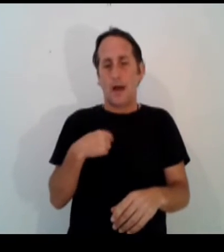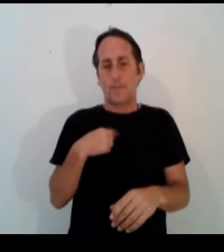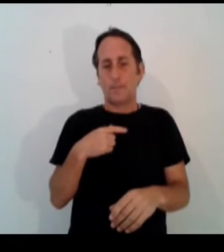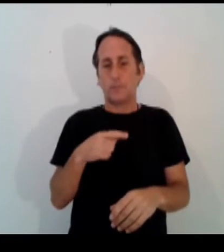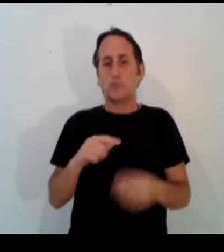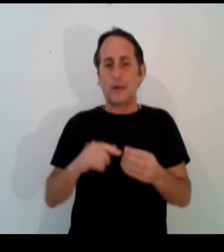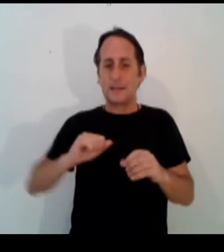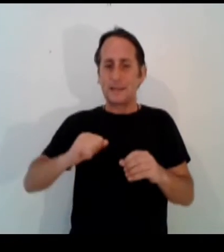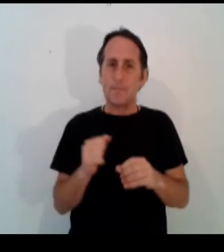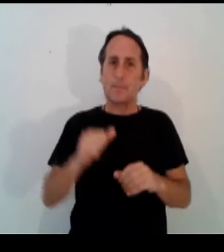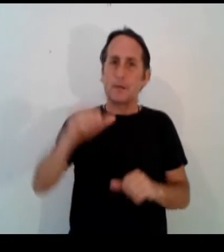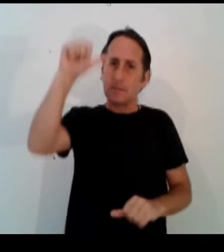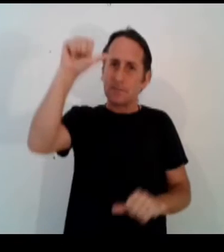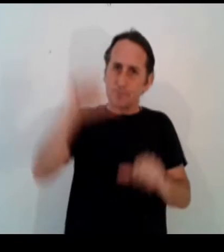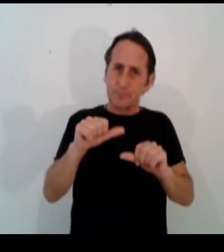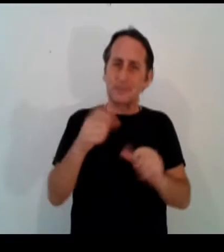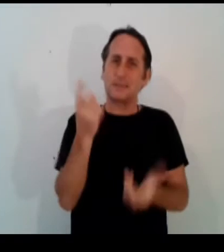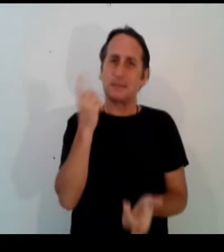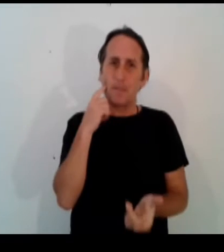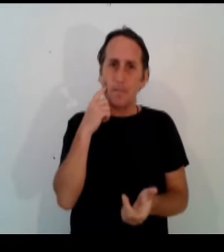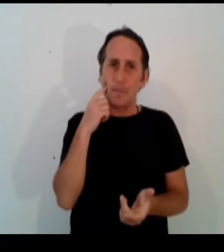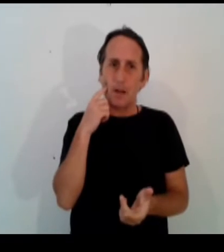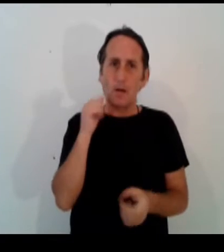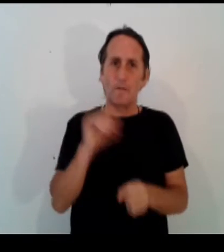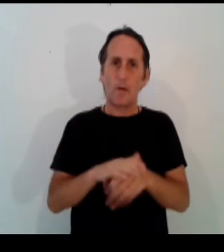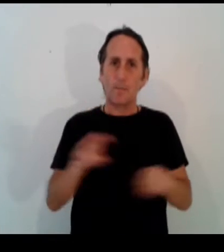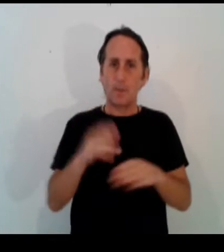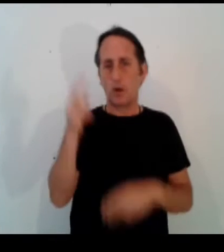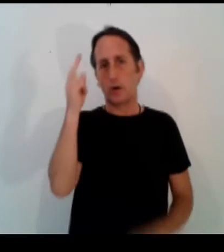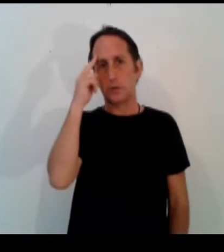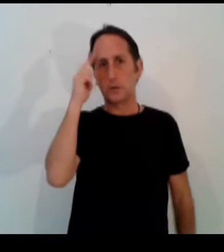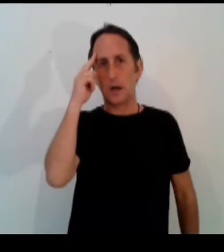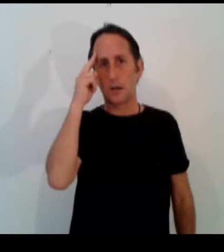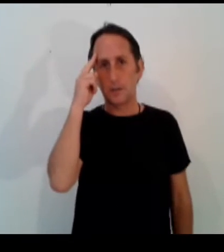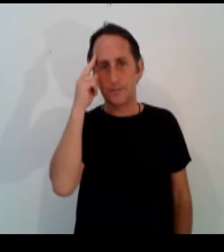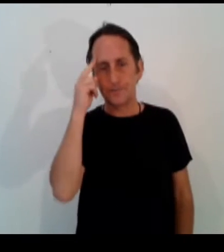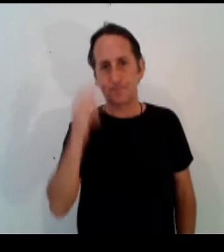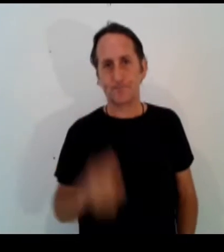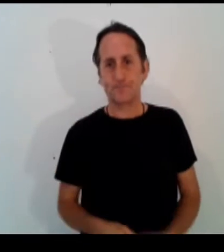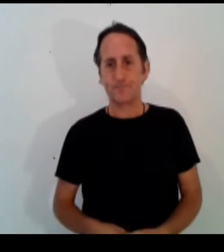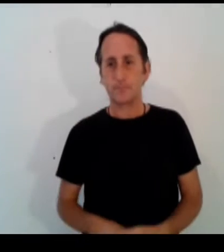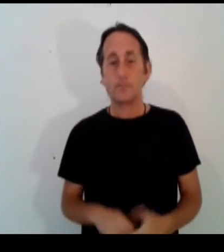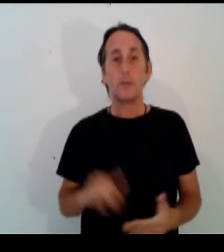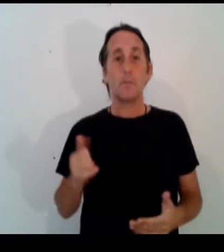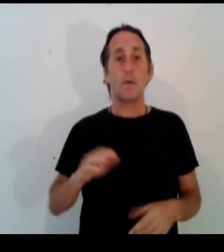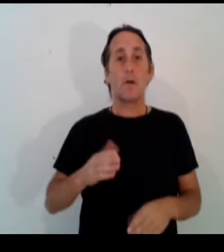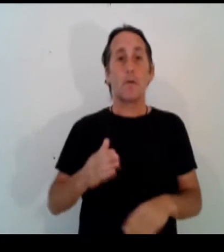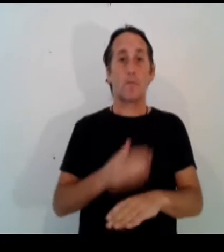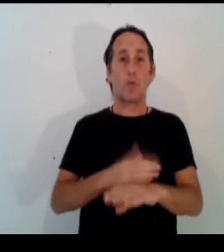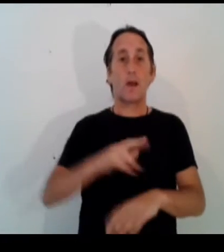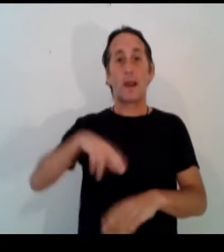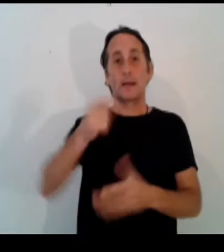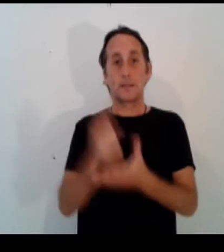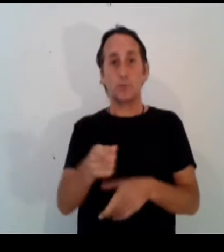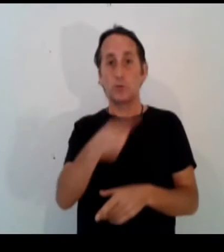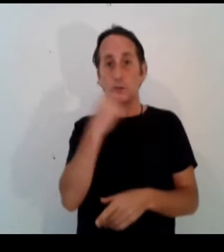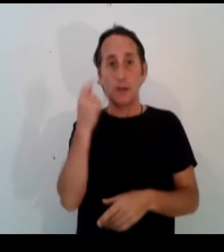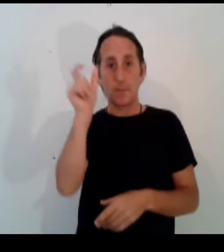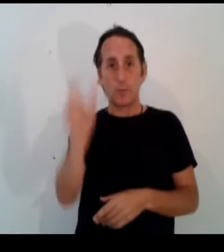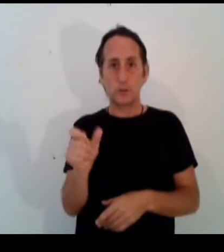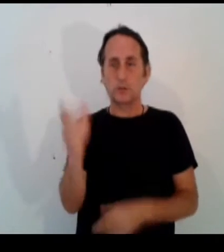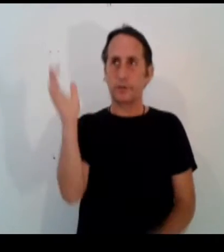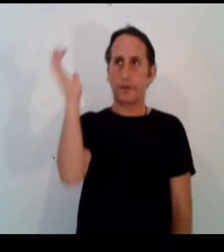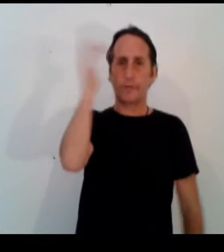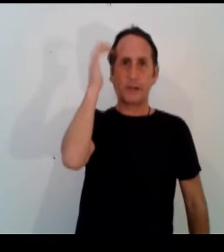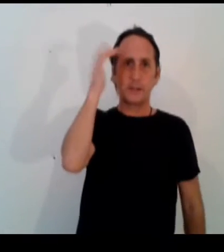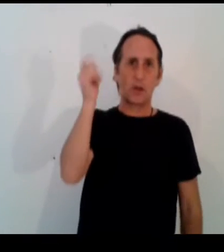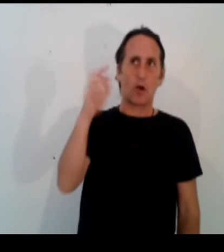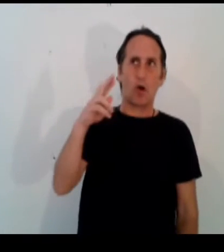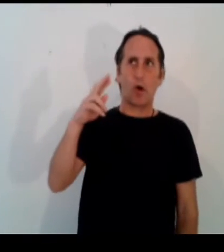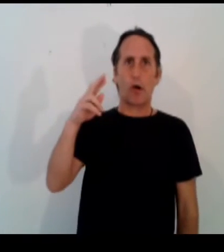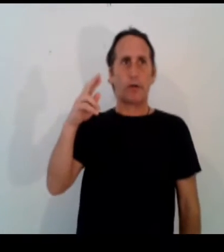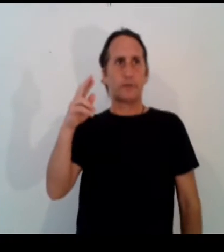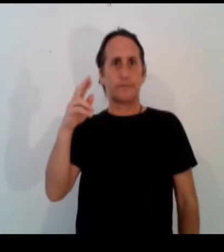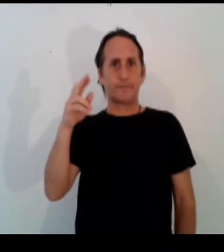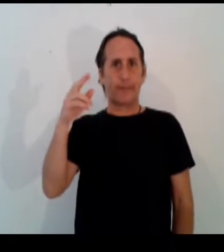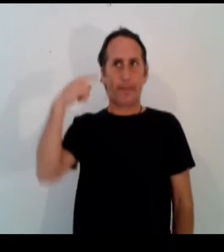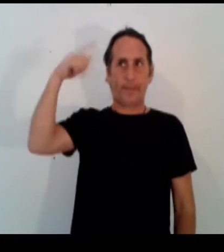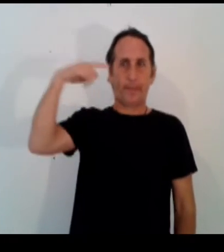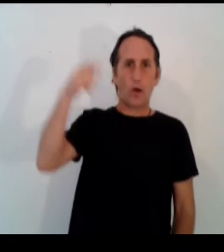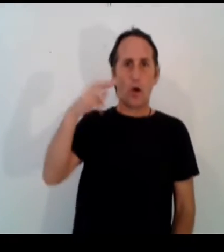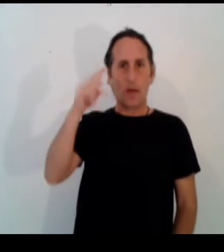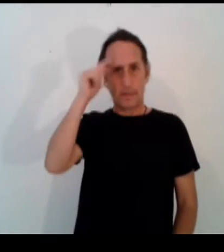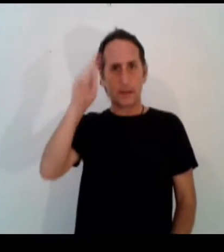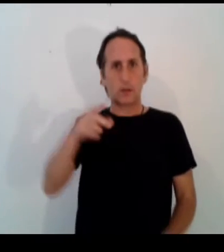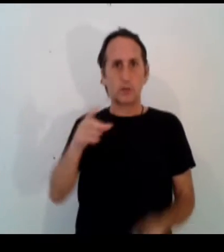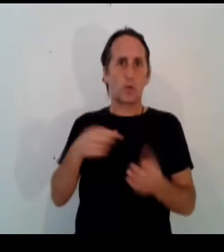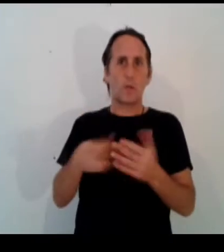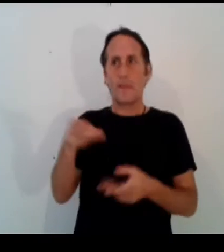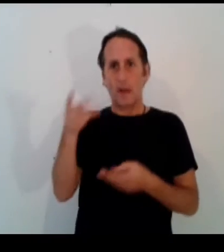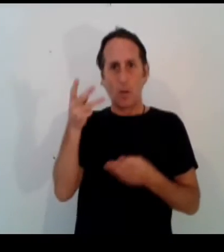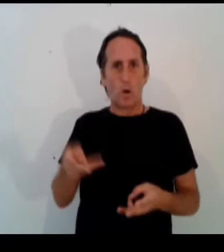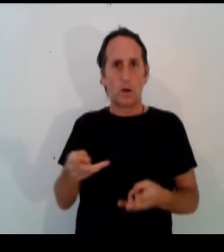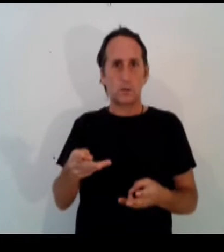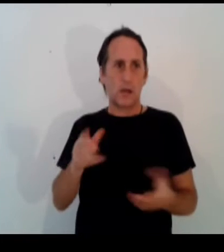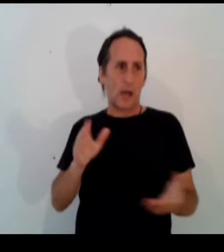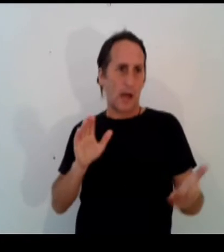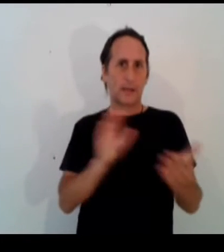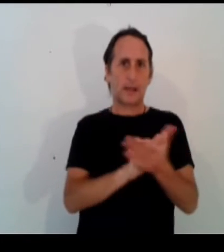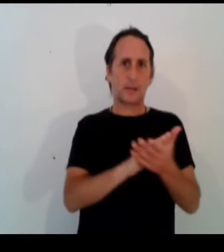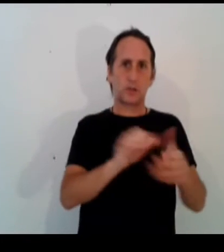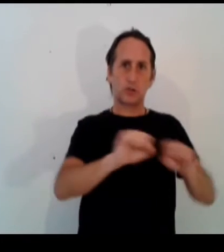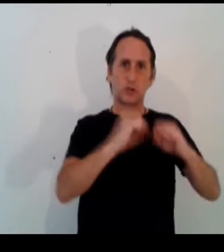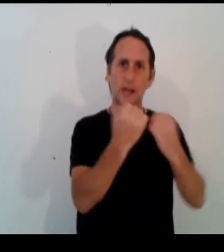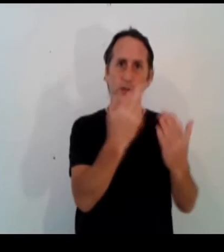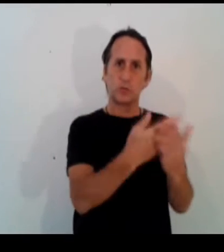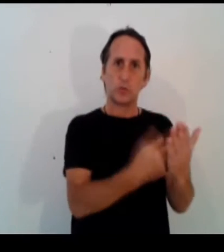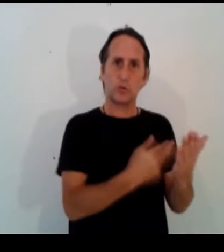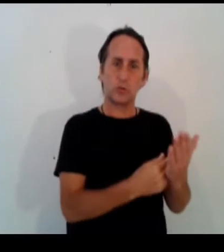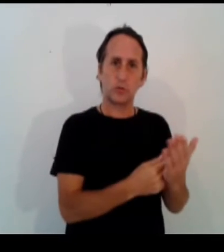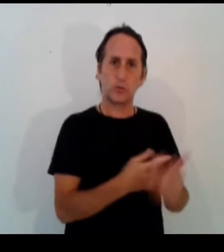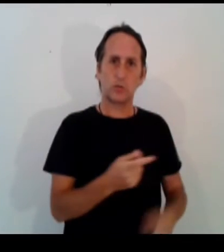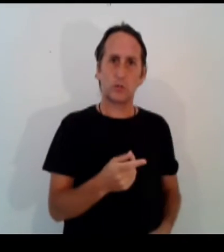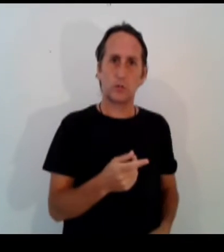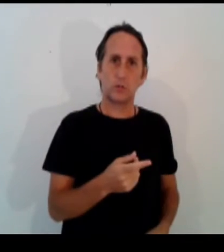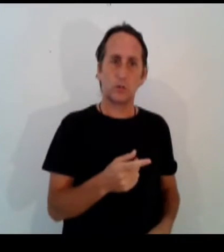So people understand and maybe next time before you say someone is crazy or someone thinks they can just do what they want and go against what society has agreed upon